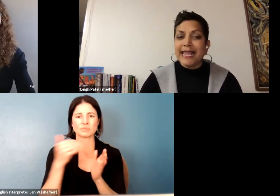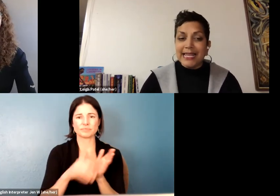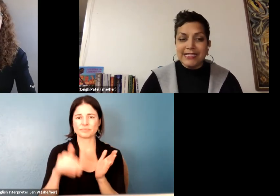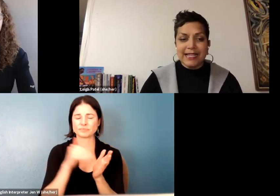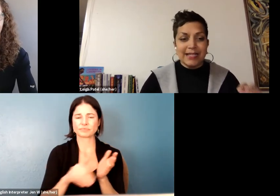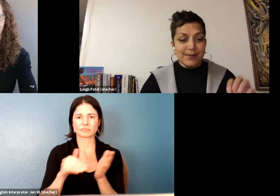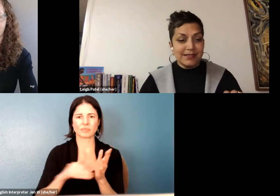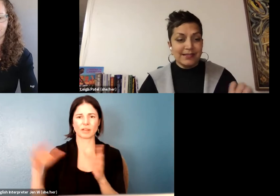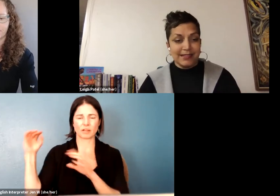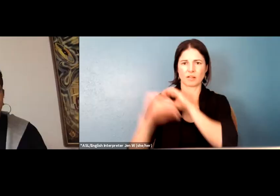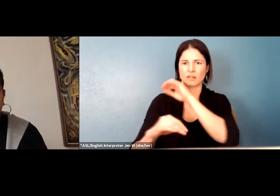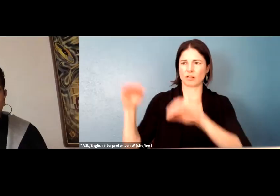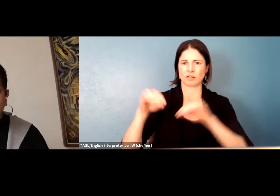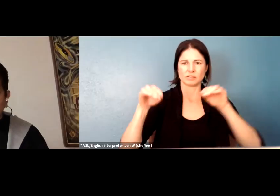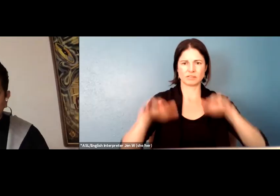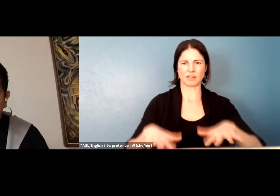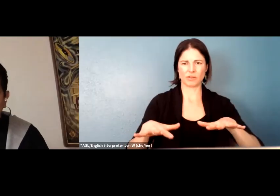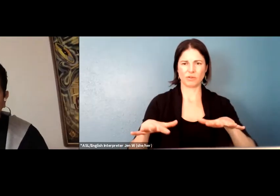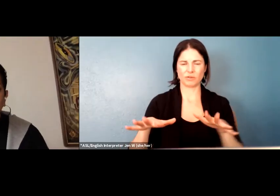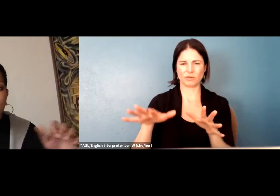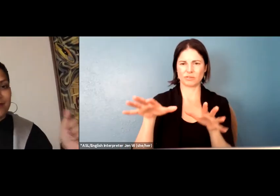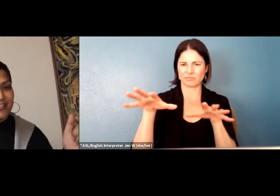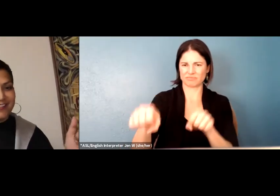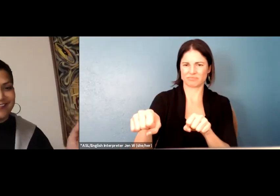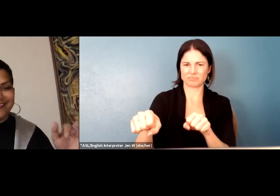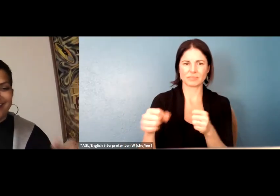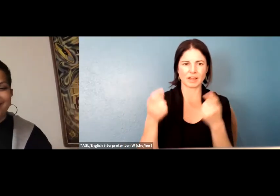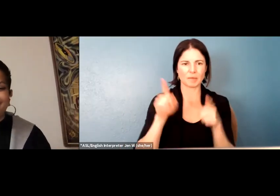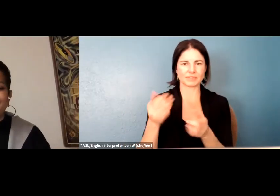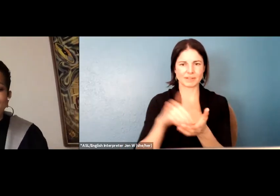EDS and med city. It's welcome, Jen. Thank you, Jen. Thank you,